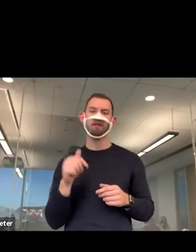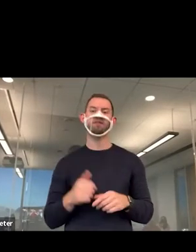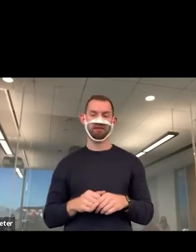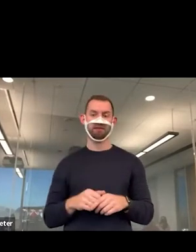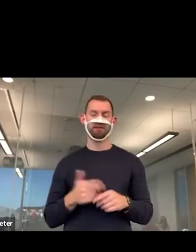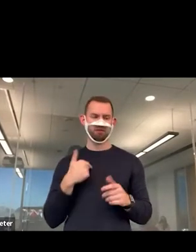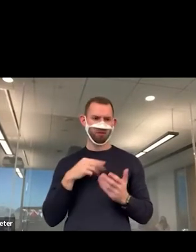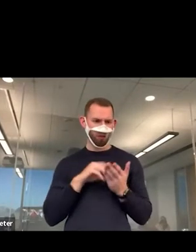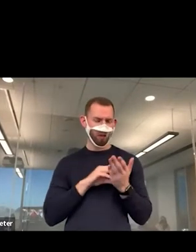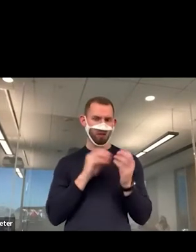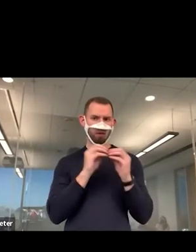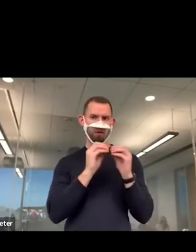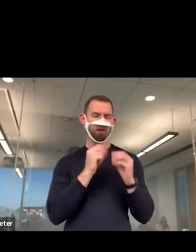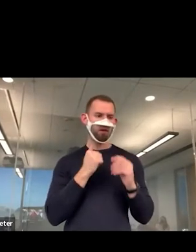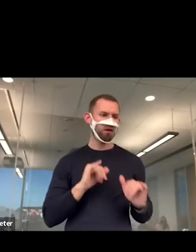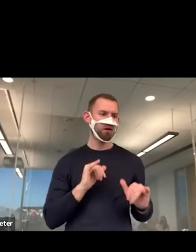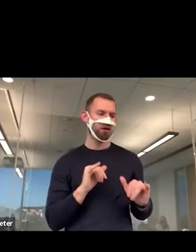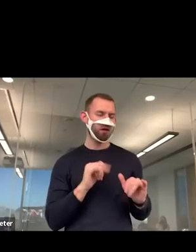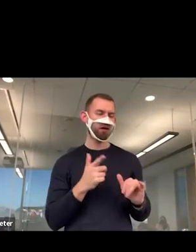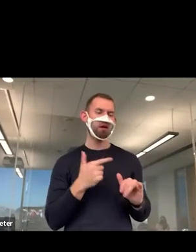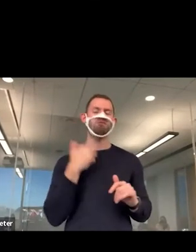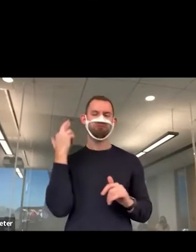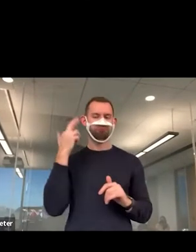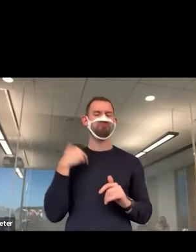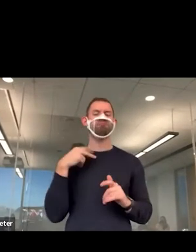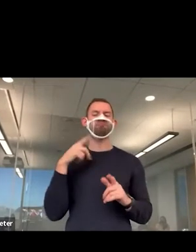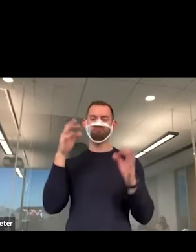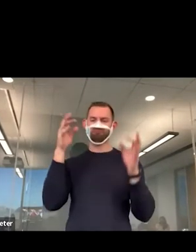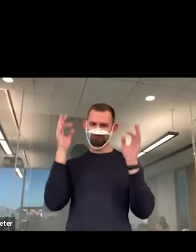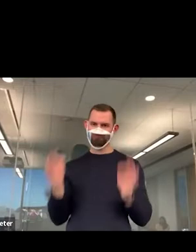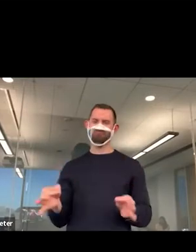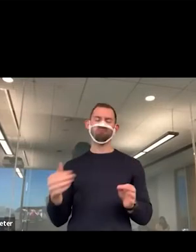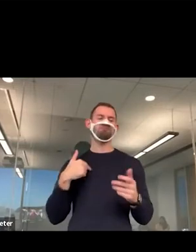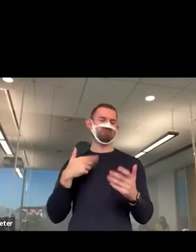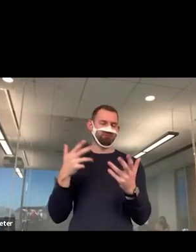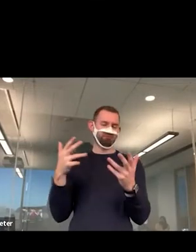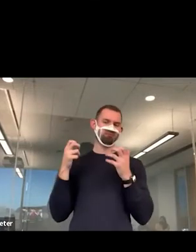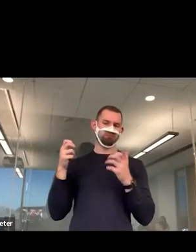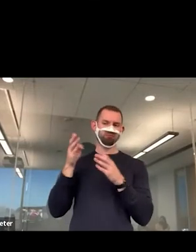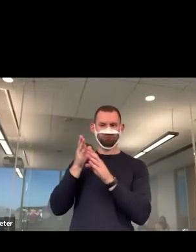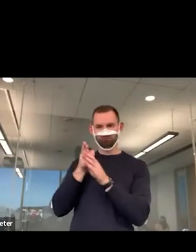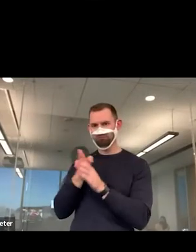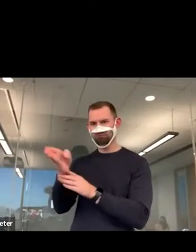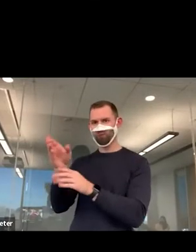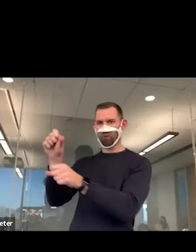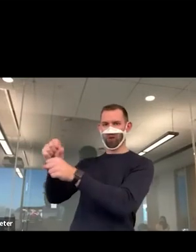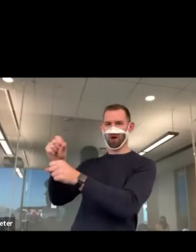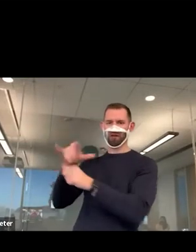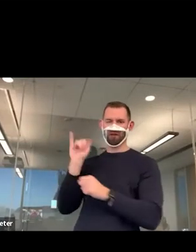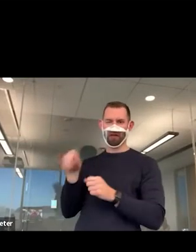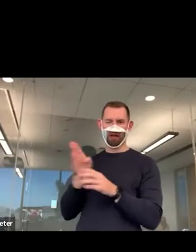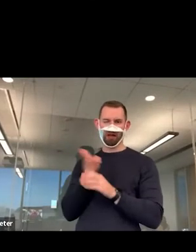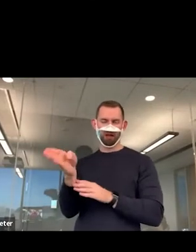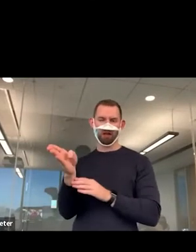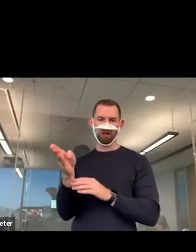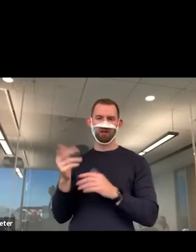this was the the area of law that i wanted to work and um i wanted to be part of this evolution of